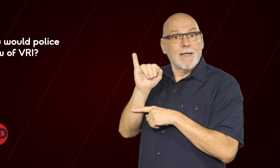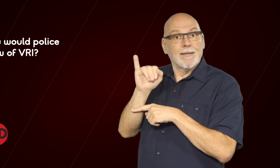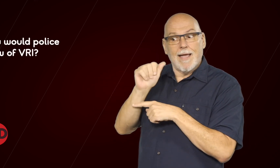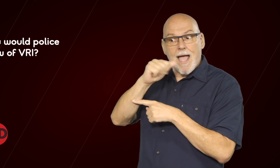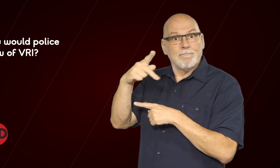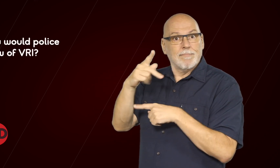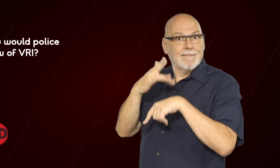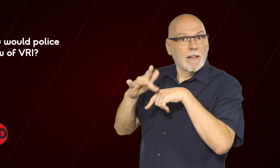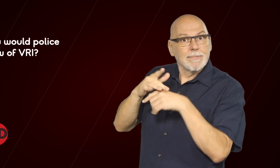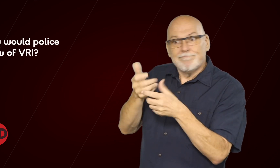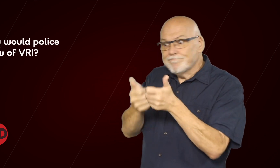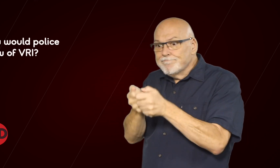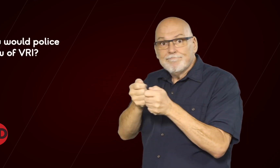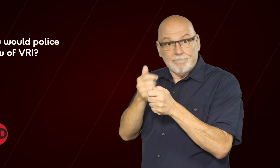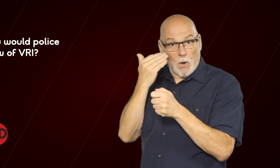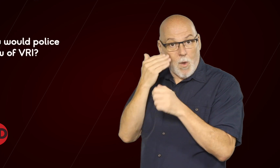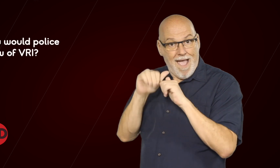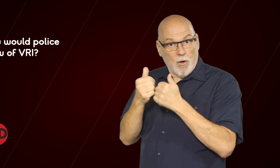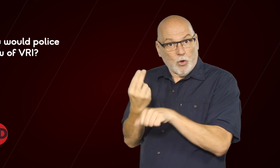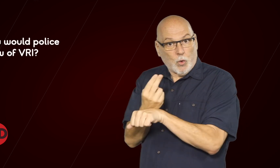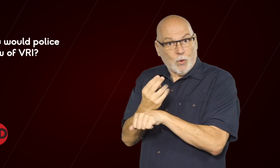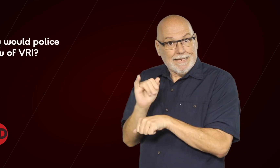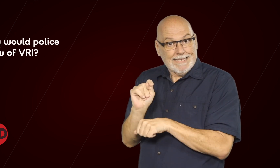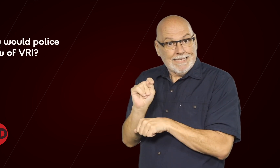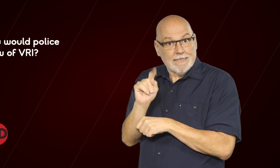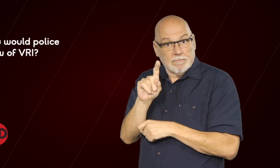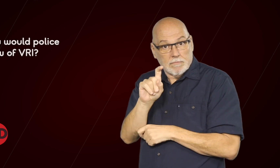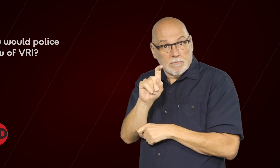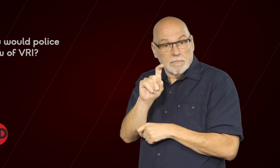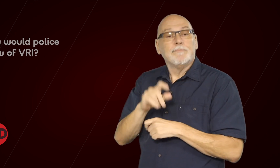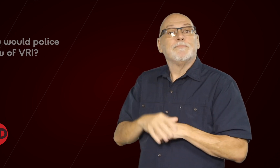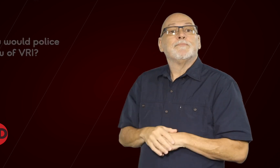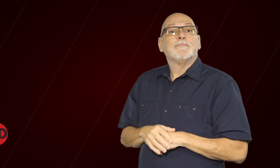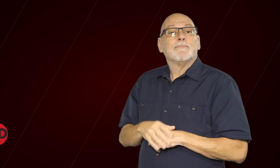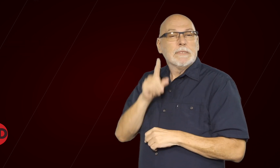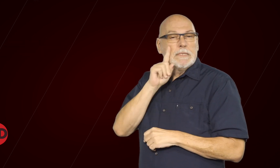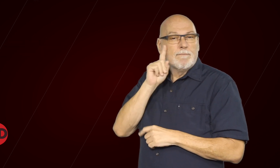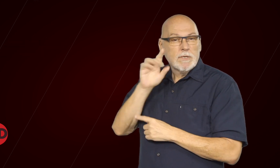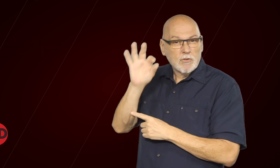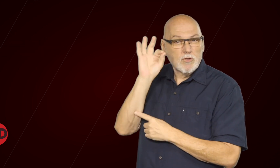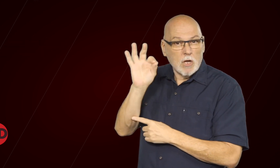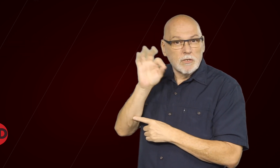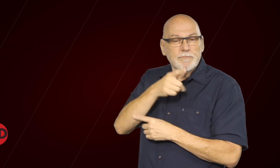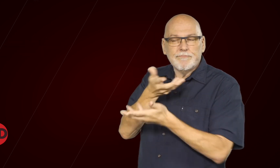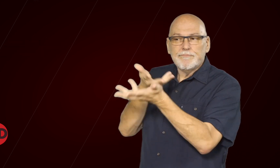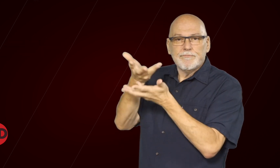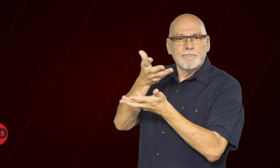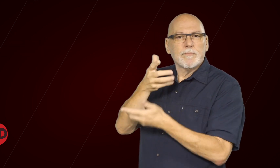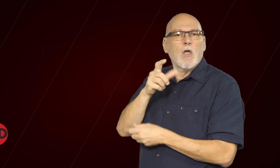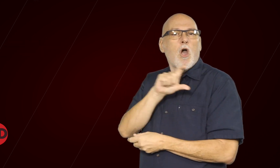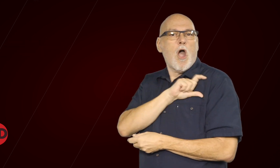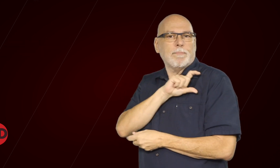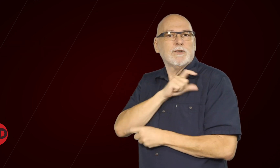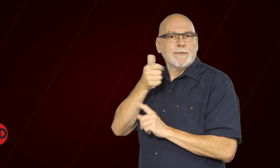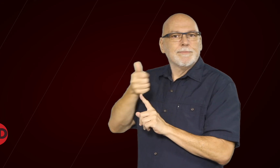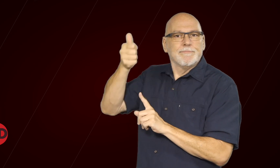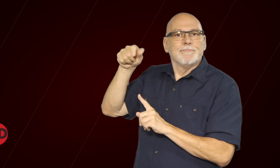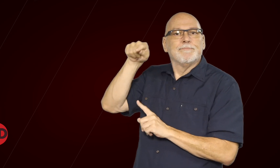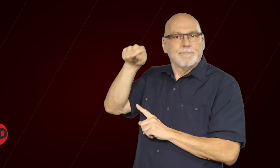of the VRI app and how to use it? DeafDots spoke with Constable Chris